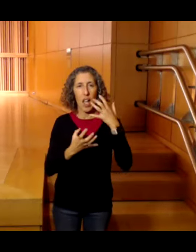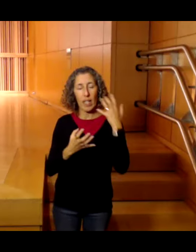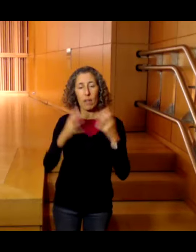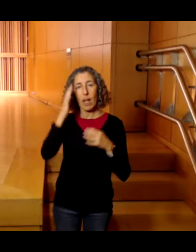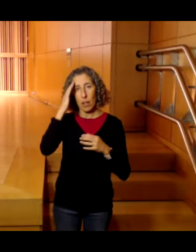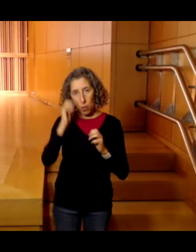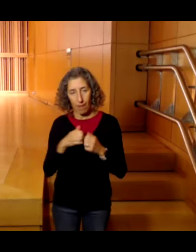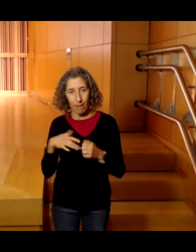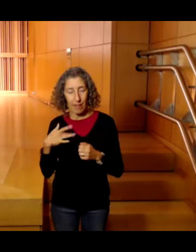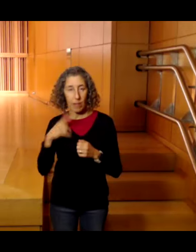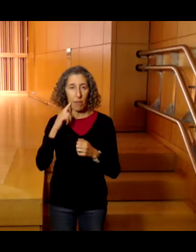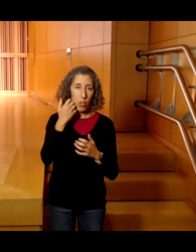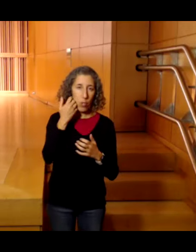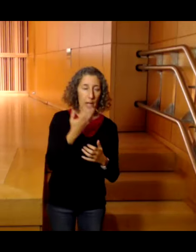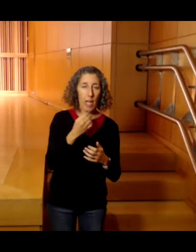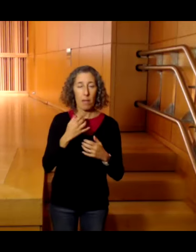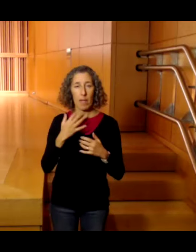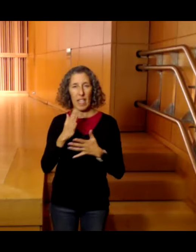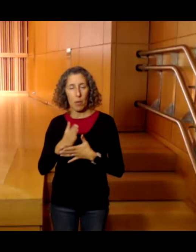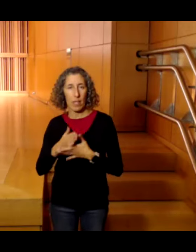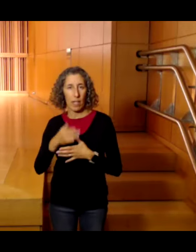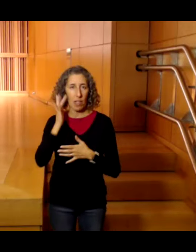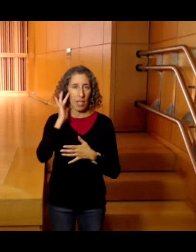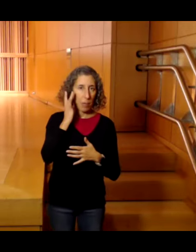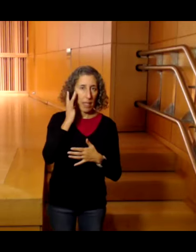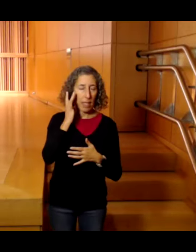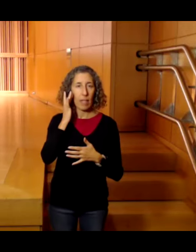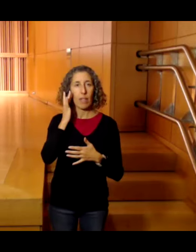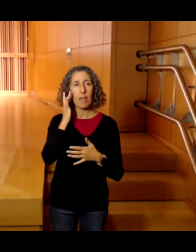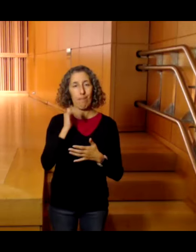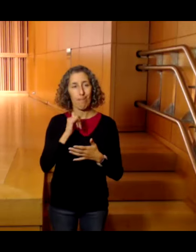I know the irritation. being forced to listen to yet another old man.